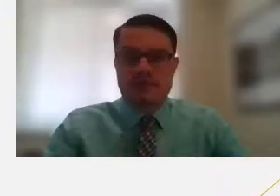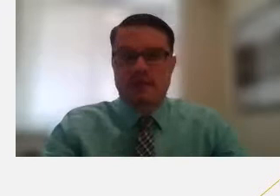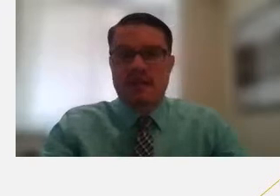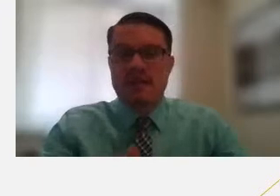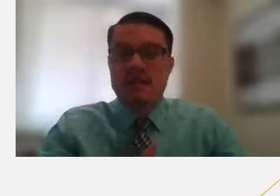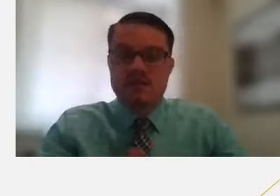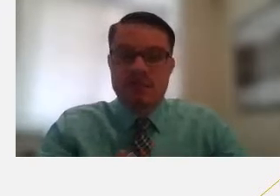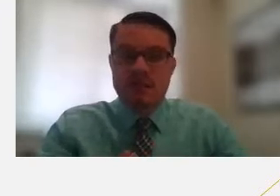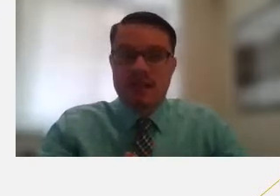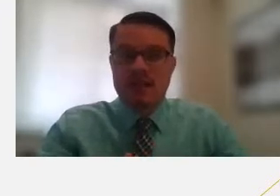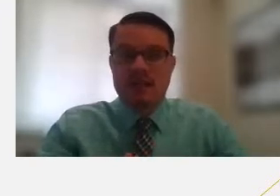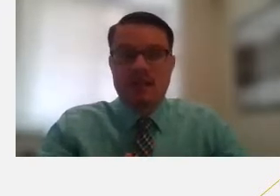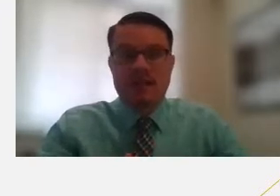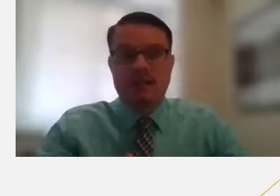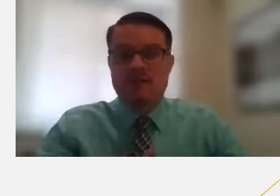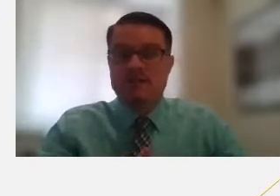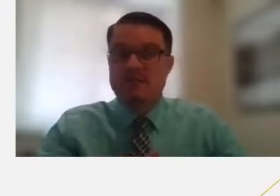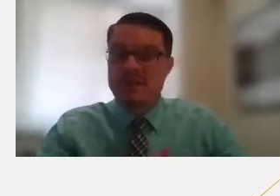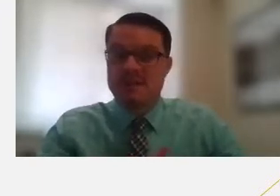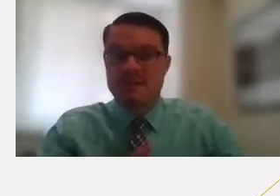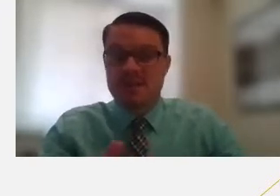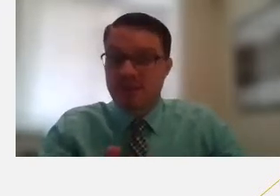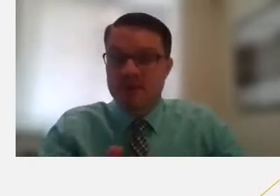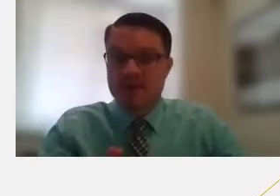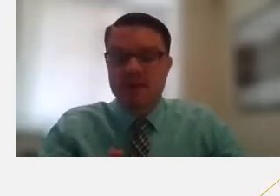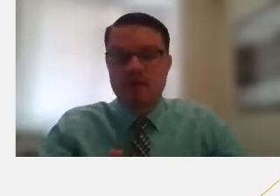Now, I just wanna say each P&A System is different,